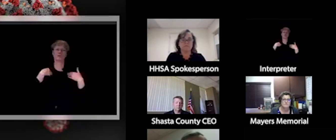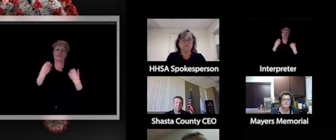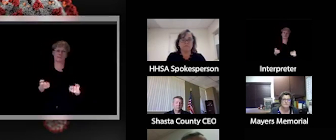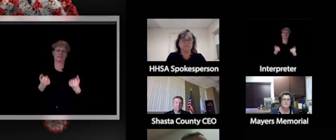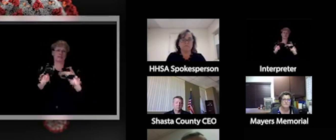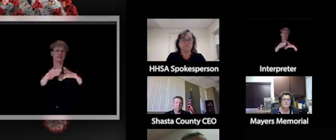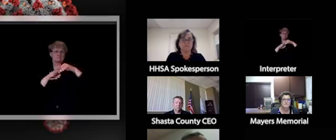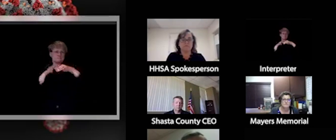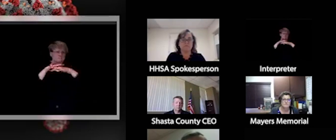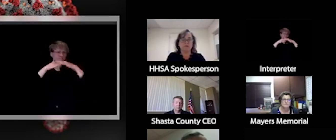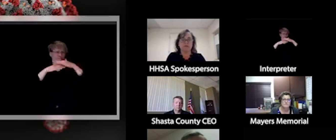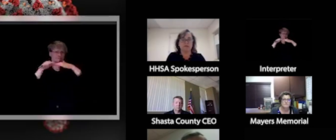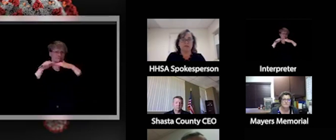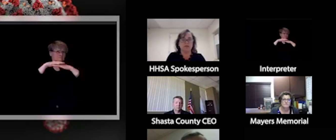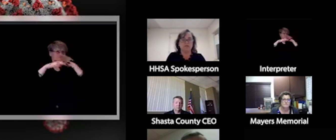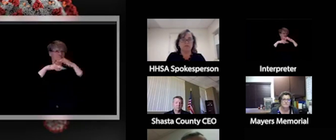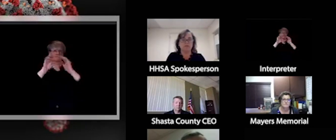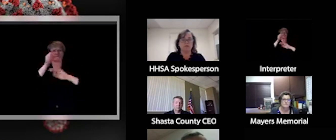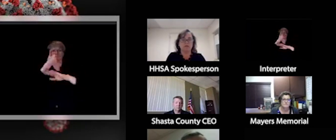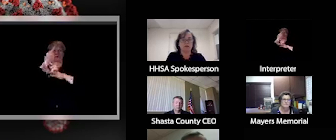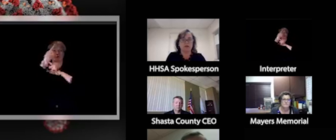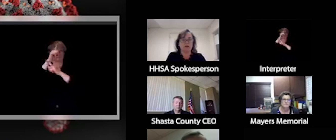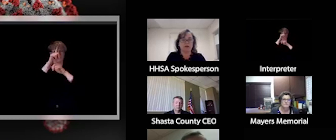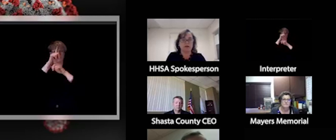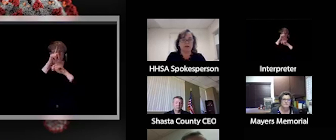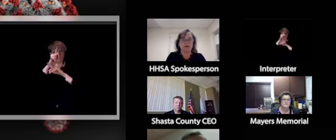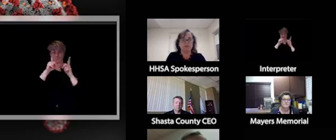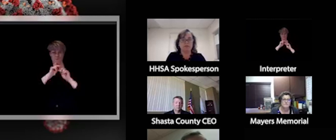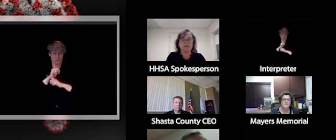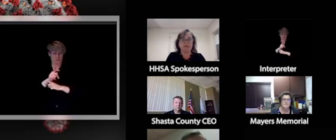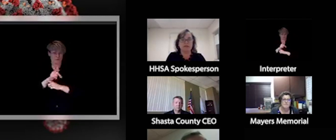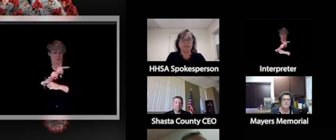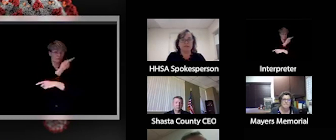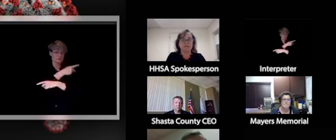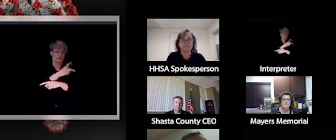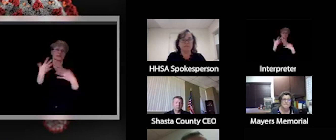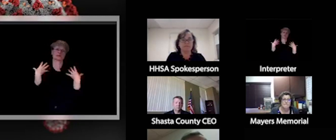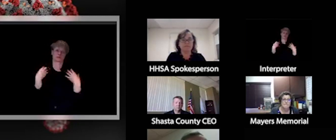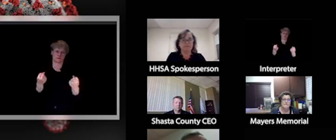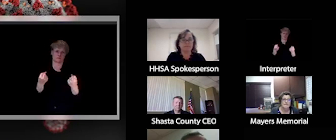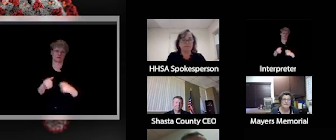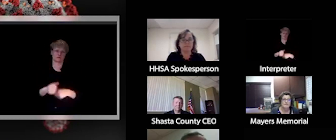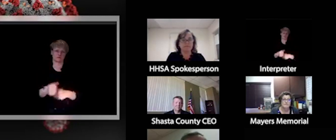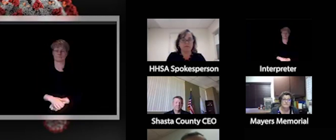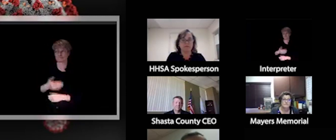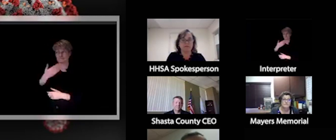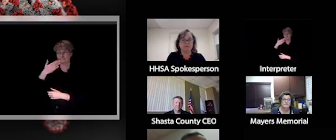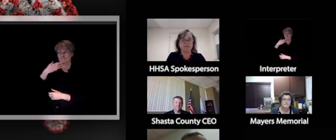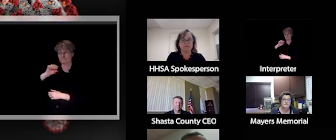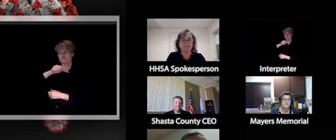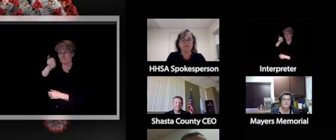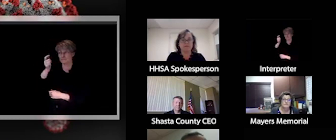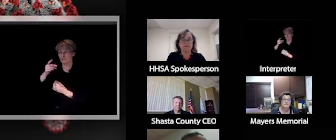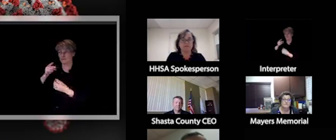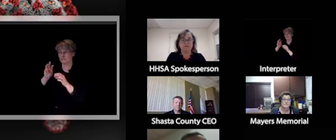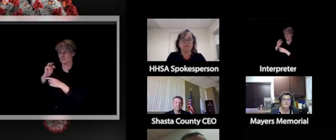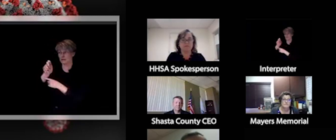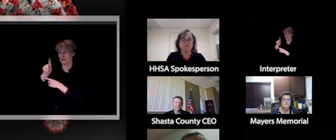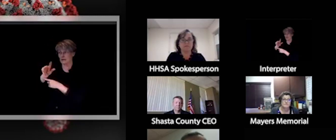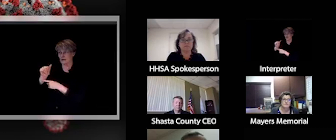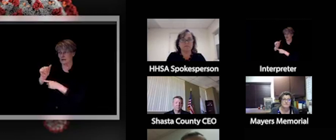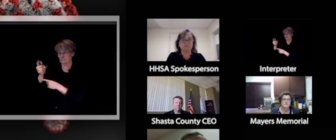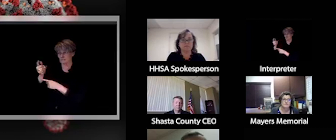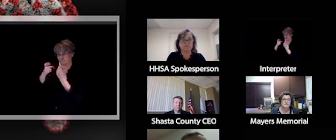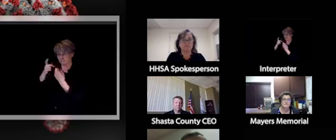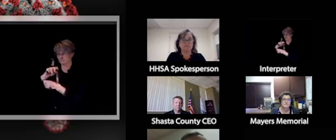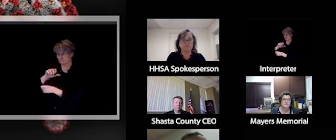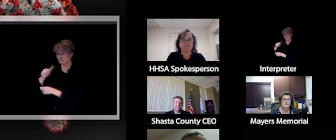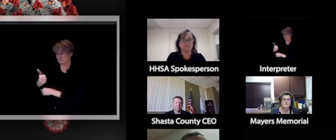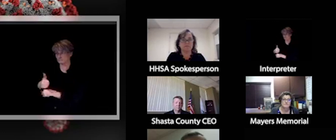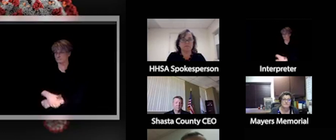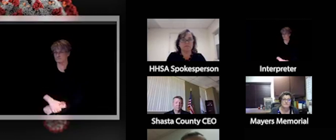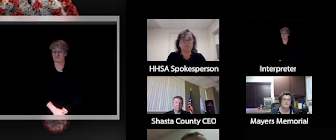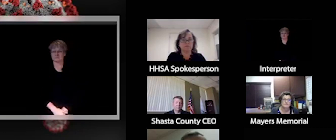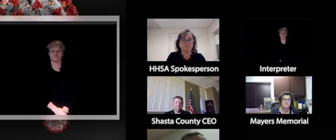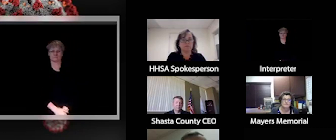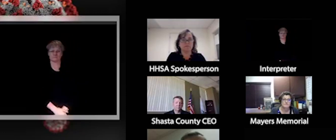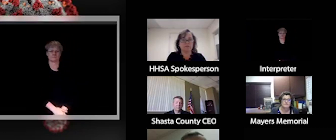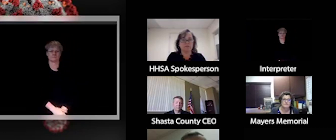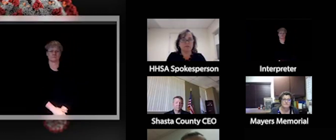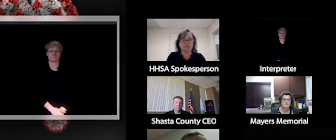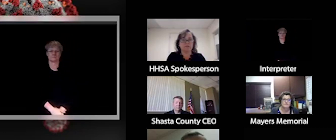Thank you. Other media questions?